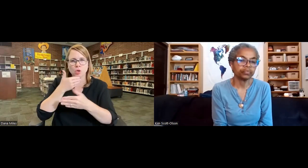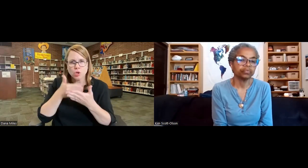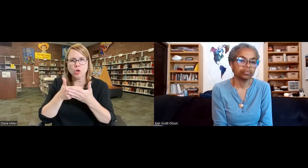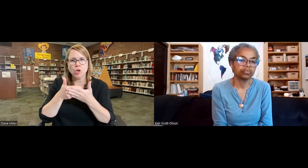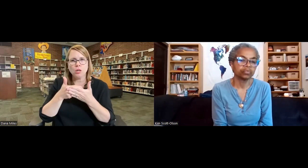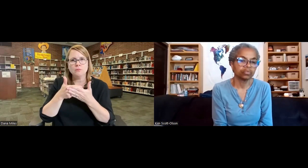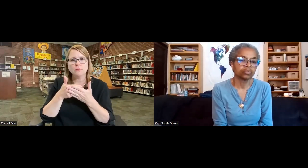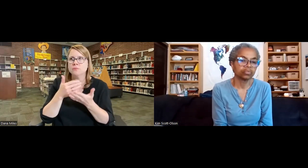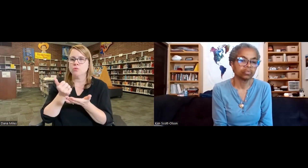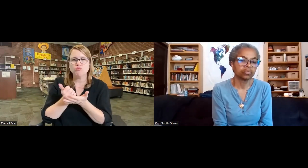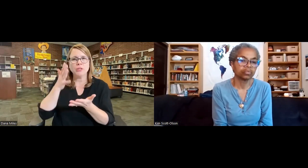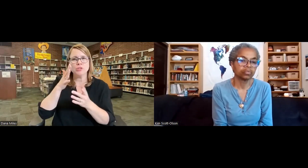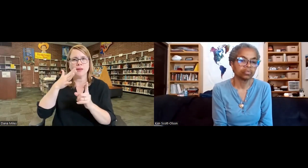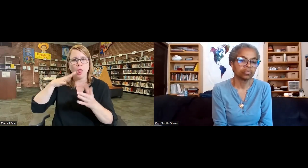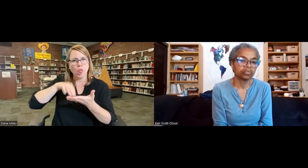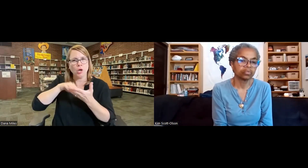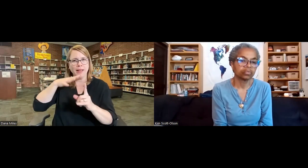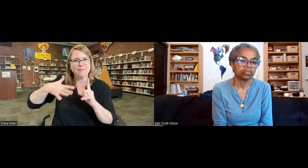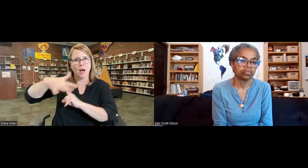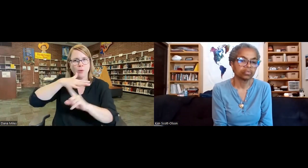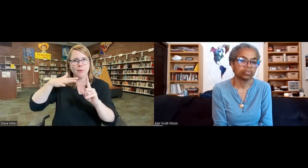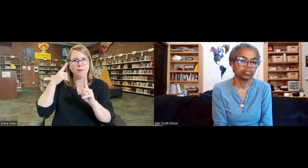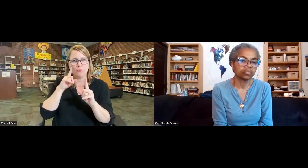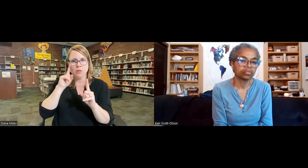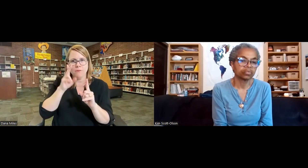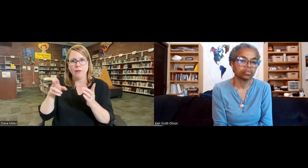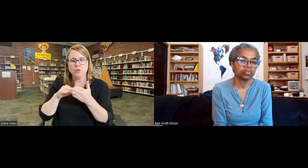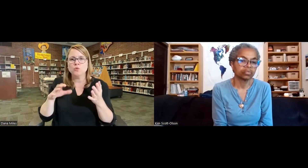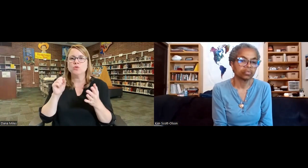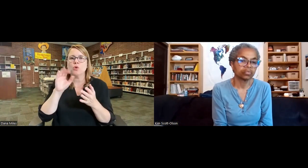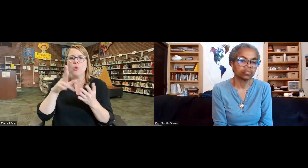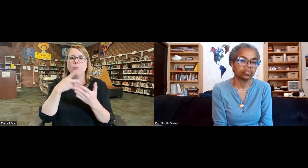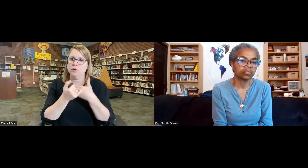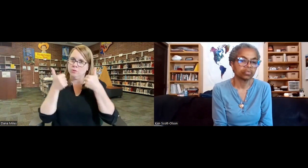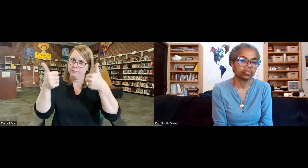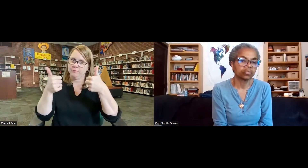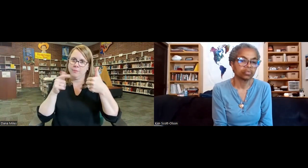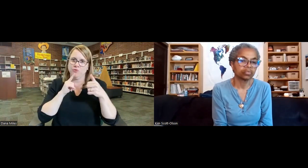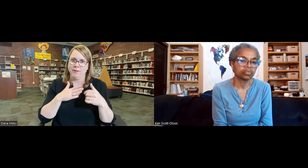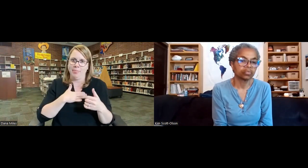How do they set up an enriching learning environment for Deaf and Hard of Hearing students?